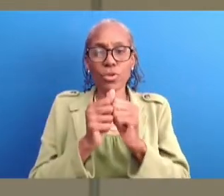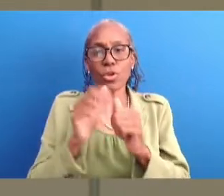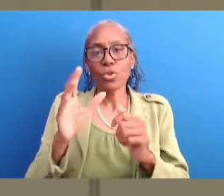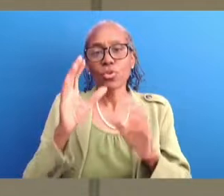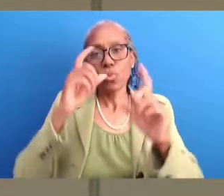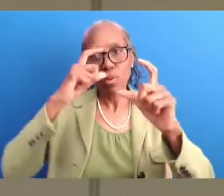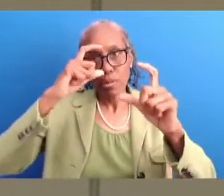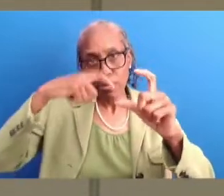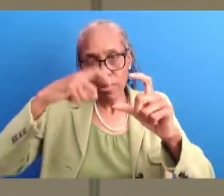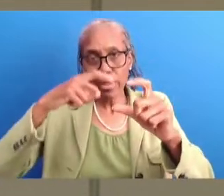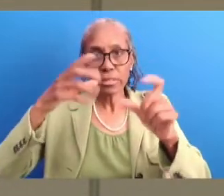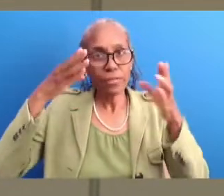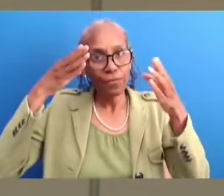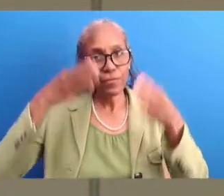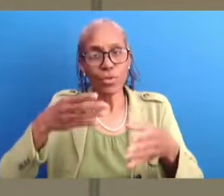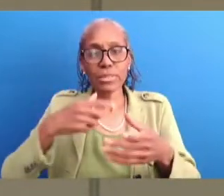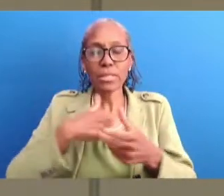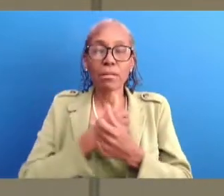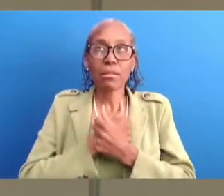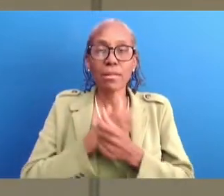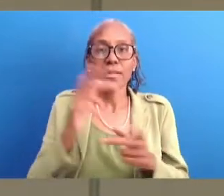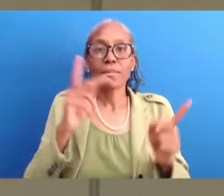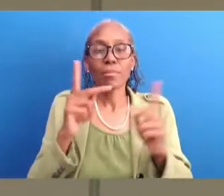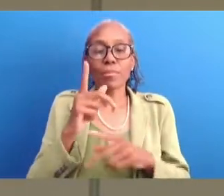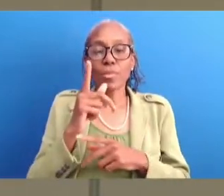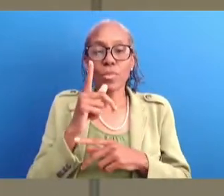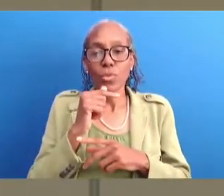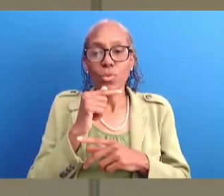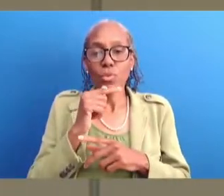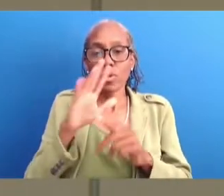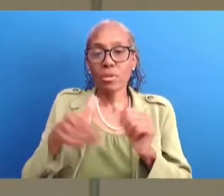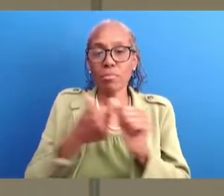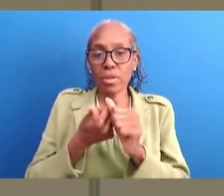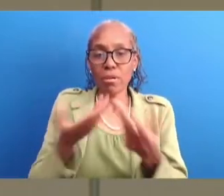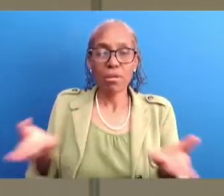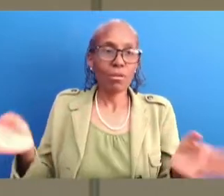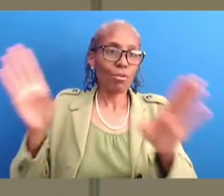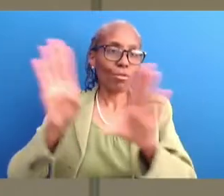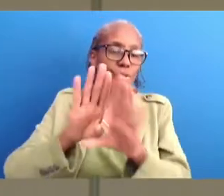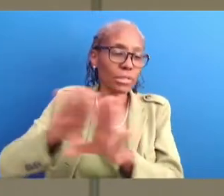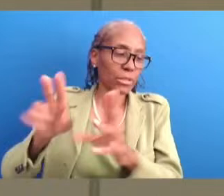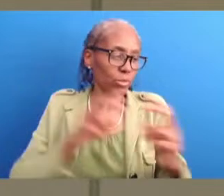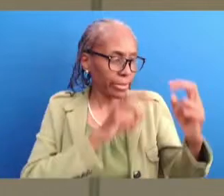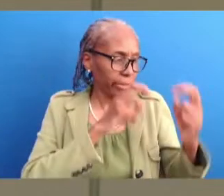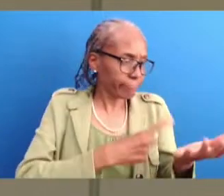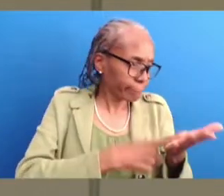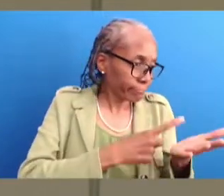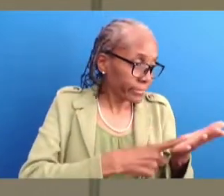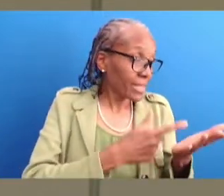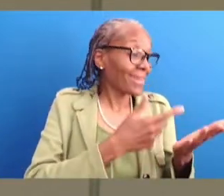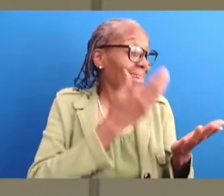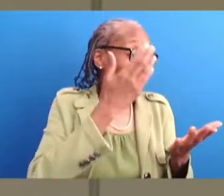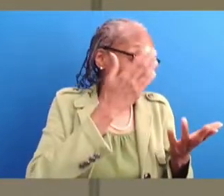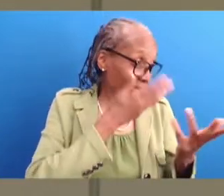TOGETHER, HOW WE BRING COMMUNITY TOGETHER.